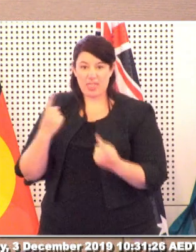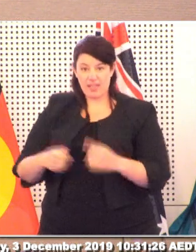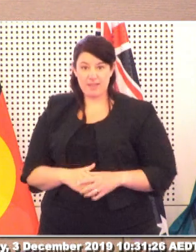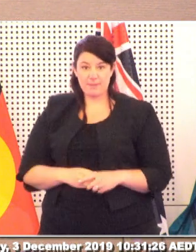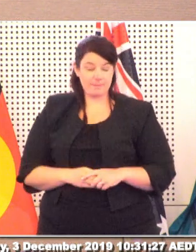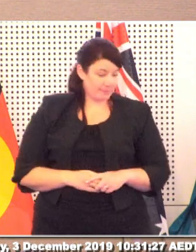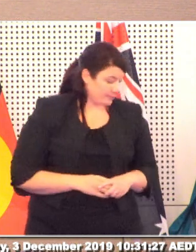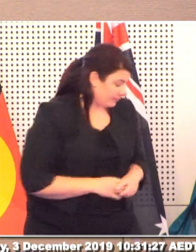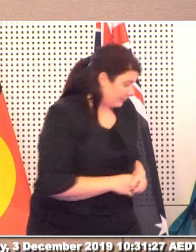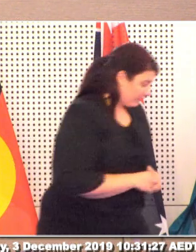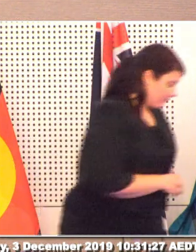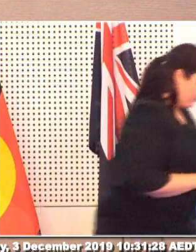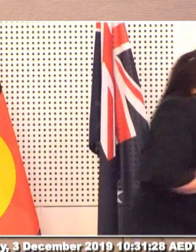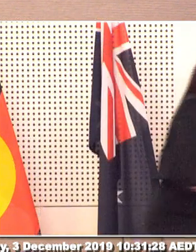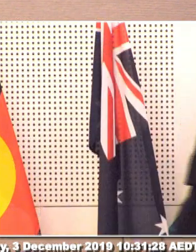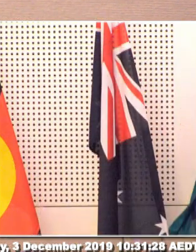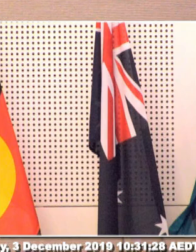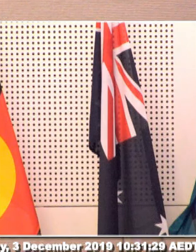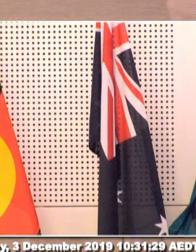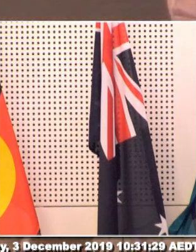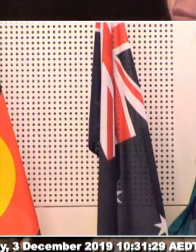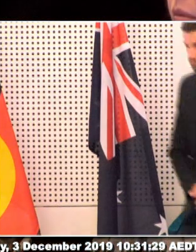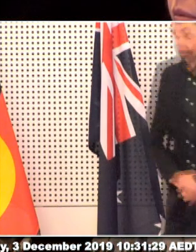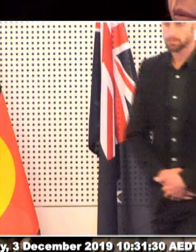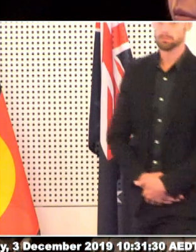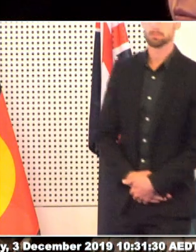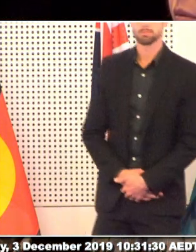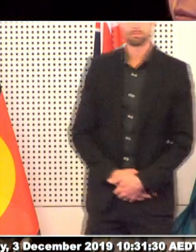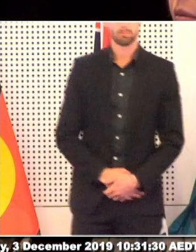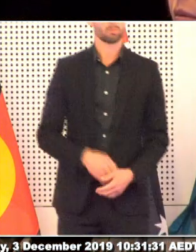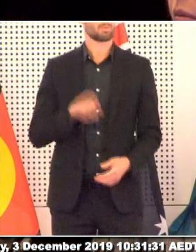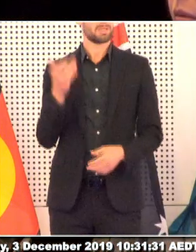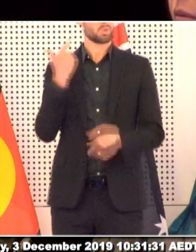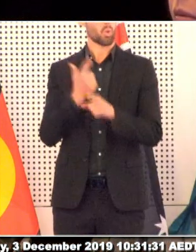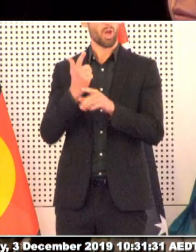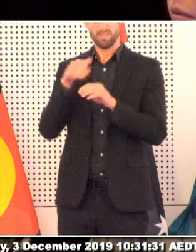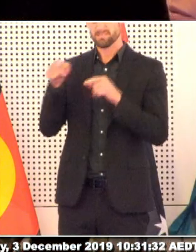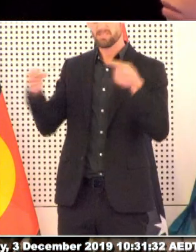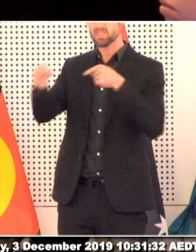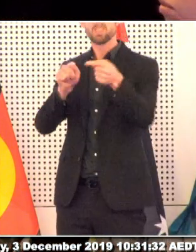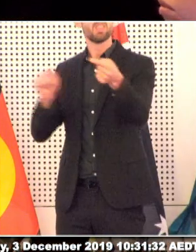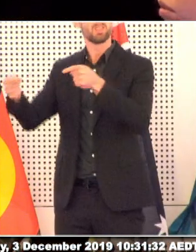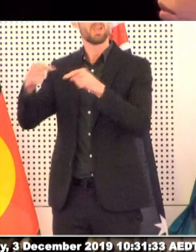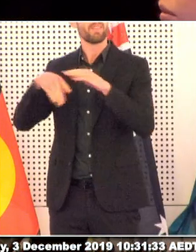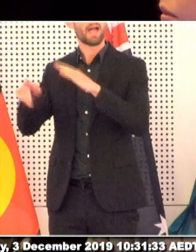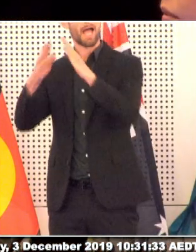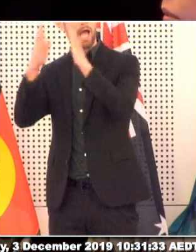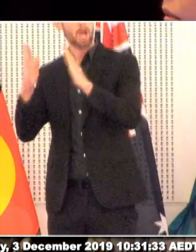You’ve referred to incompatibility between residents. What about incompatibility or issues with service providers?